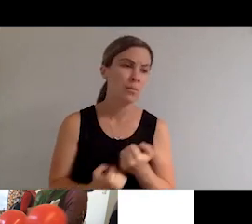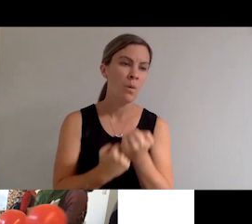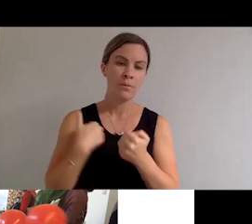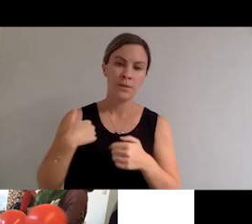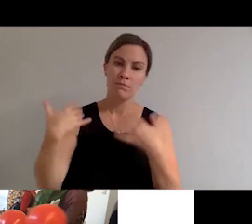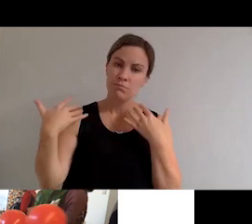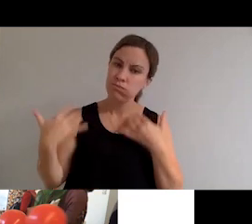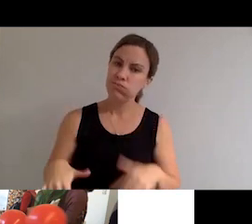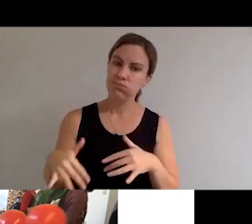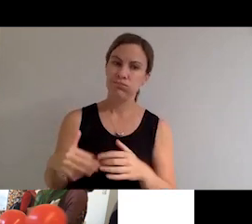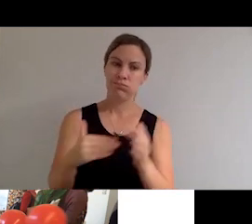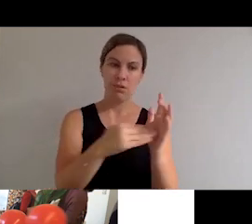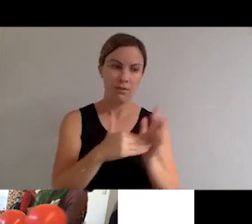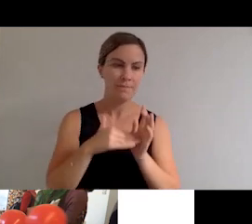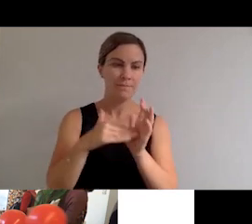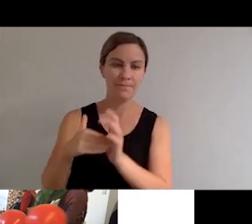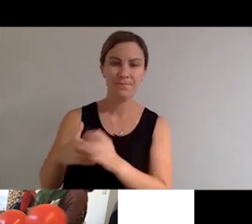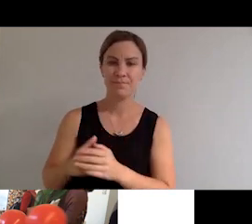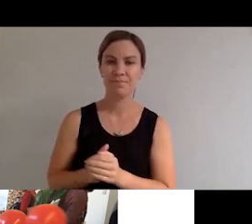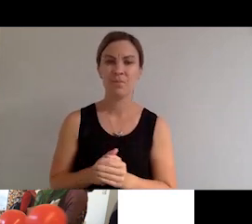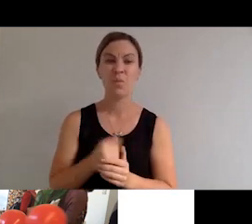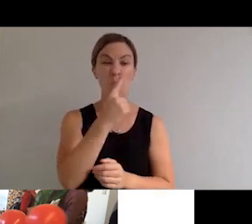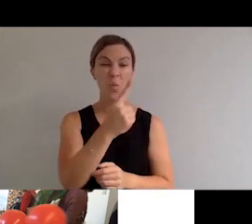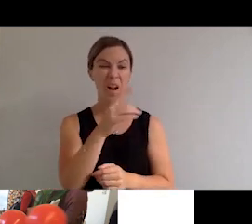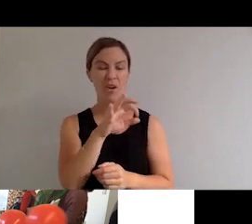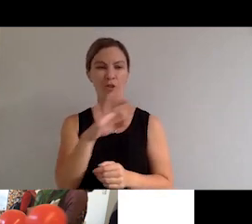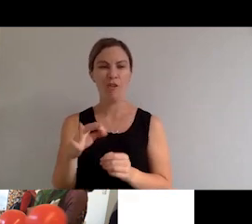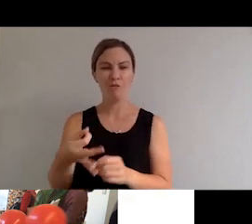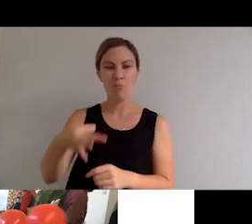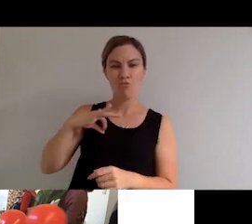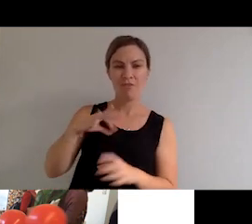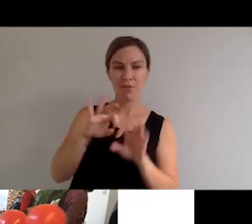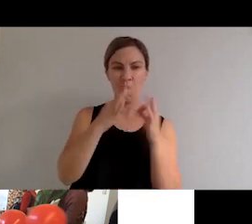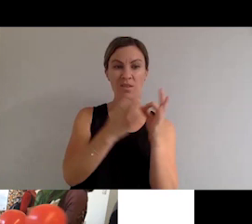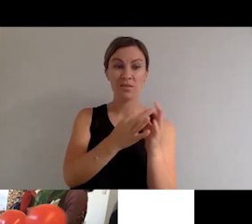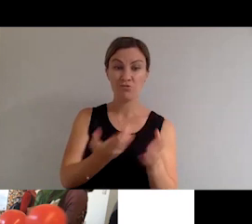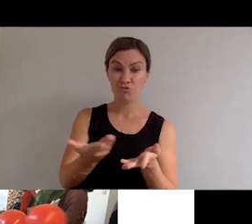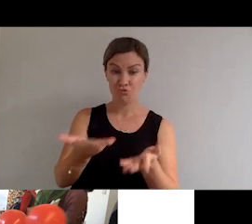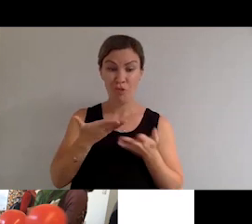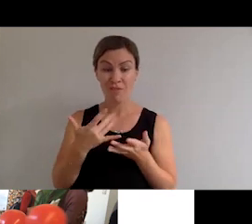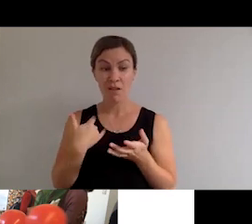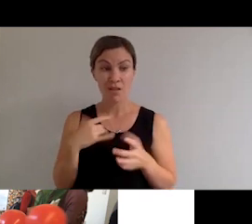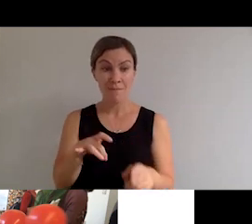I've had one not-for-profit offer to pay my electricity bill - sorry, my phone bill and my internet.